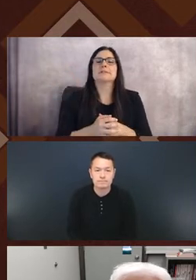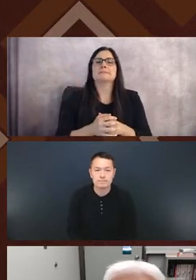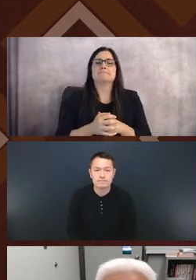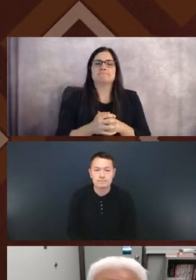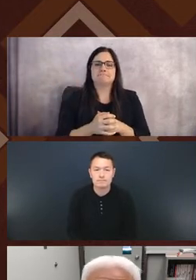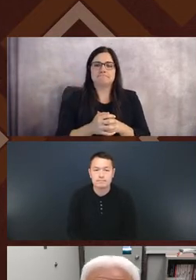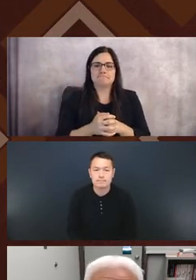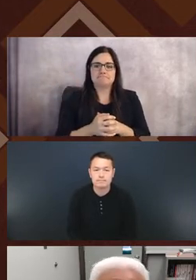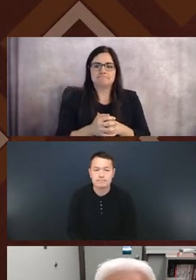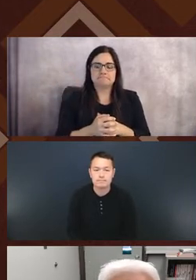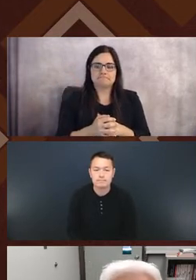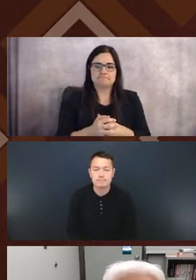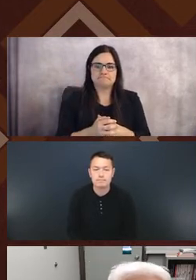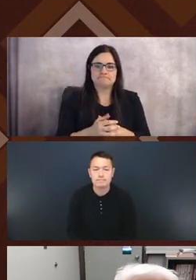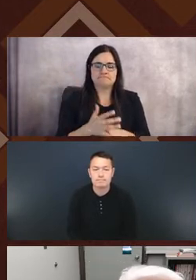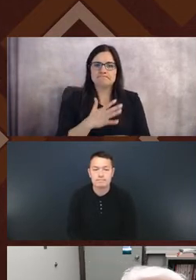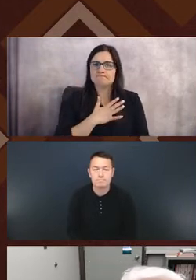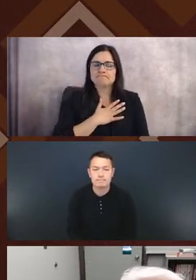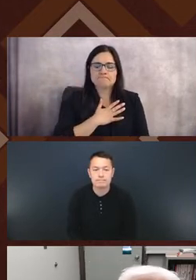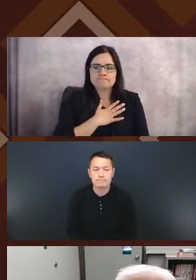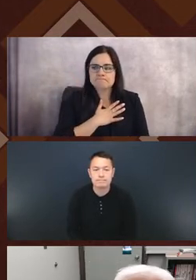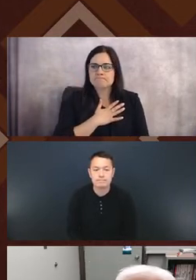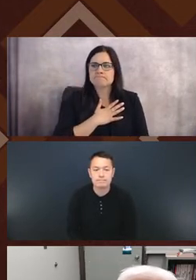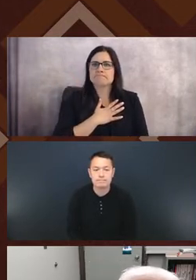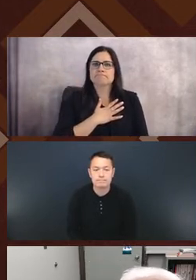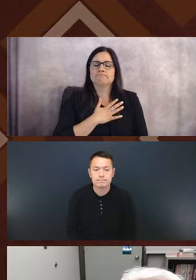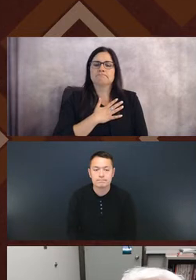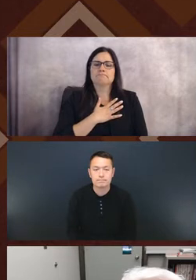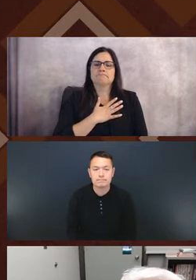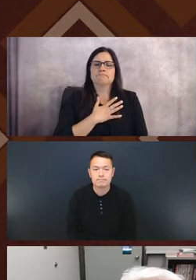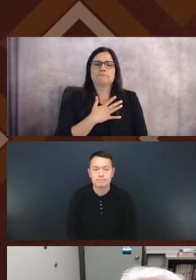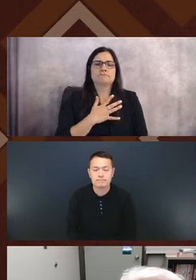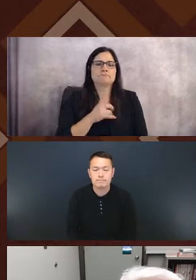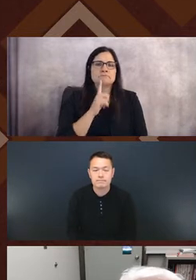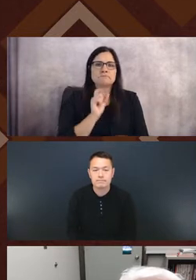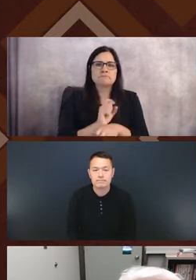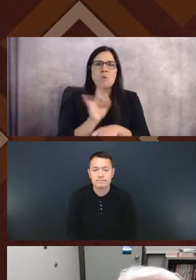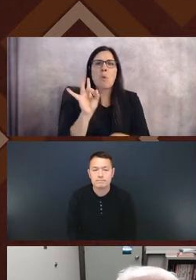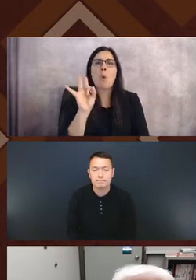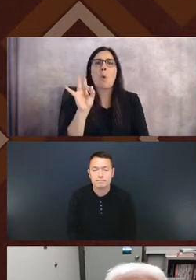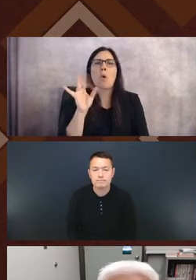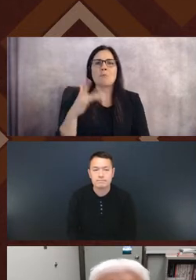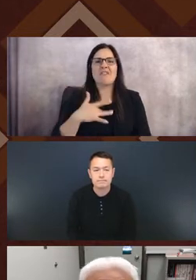And it's it's a it's a really, really horrible feeling.